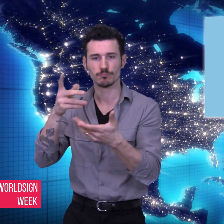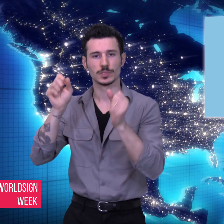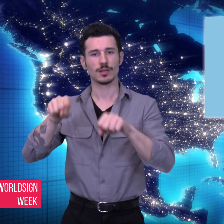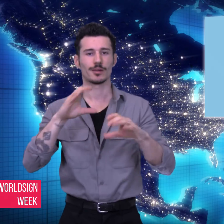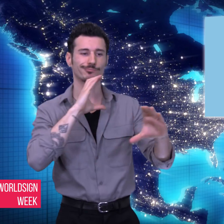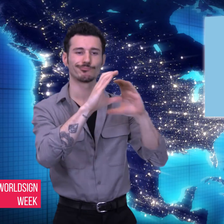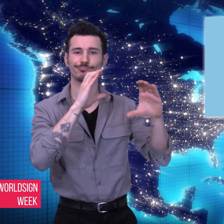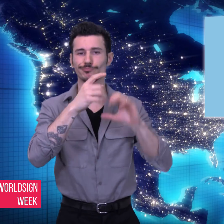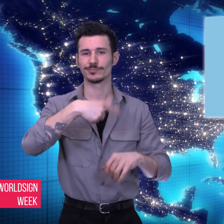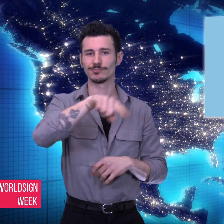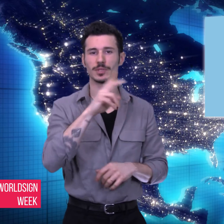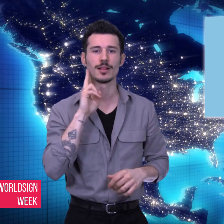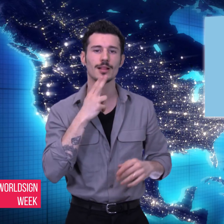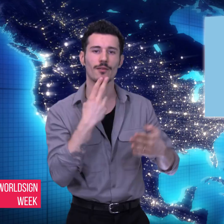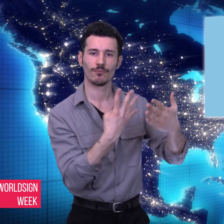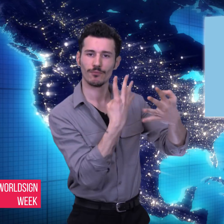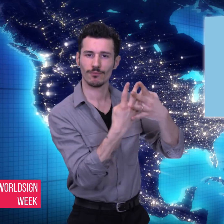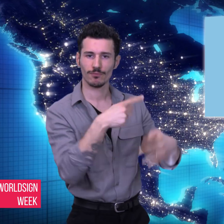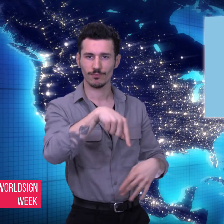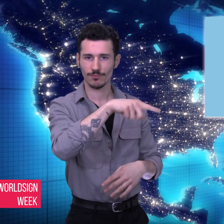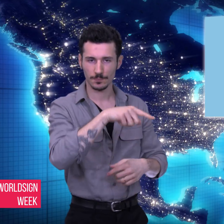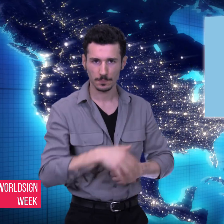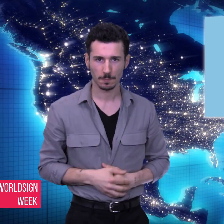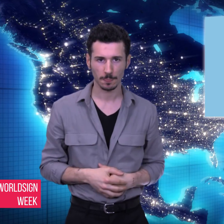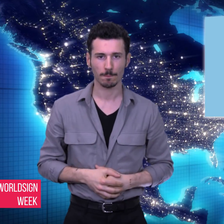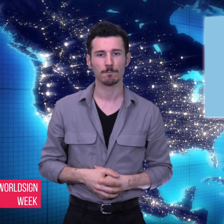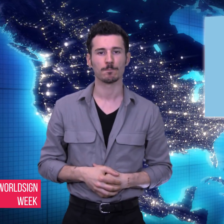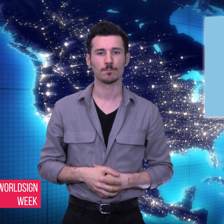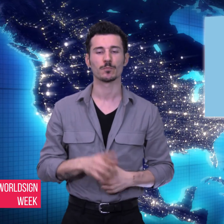to communicate with Deaf inmates.